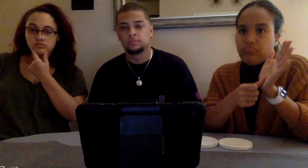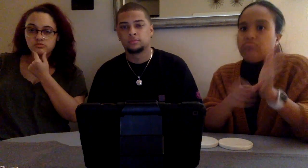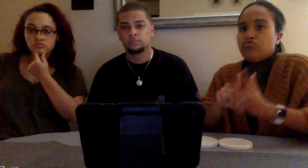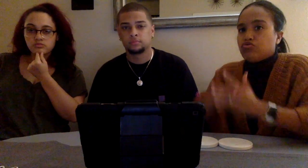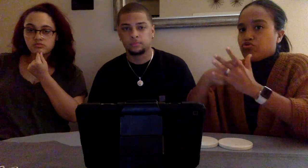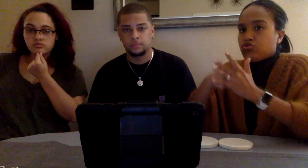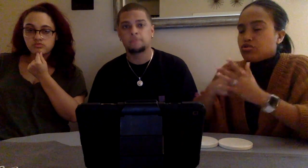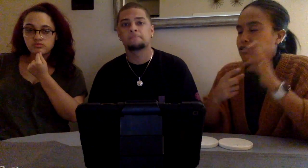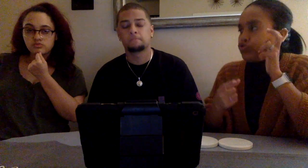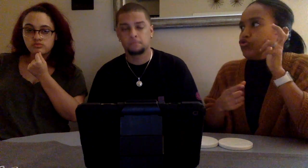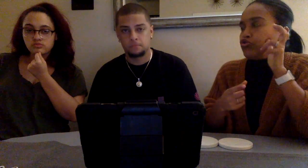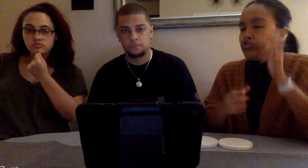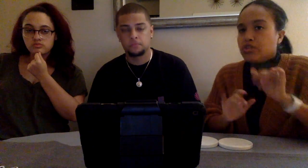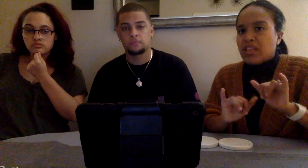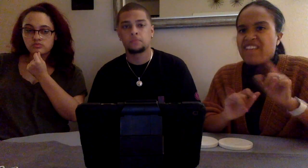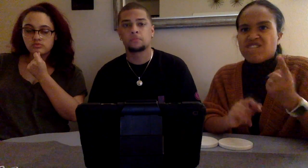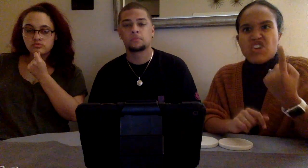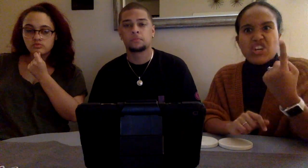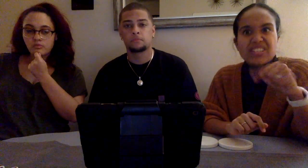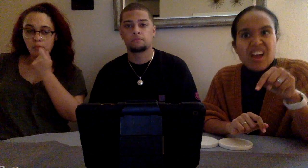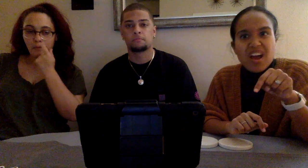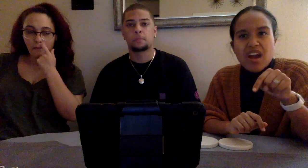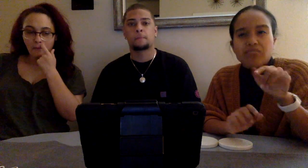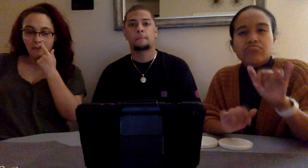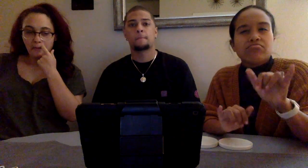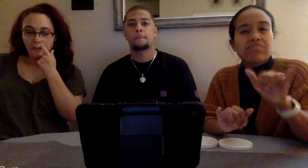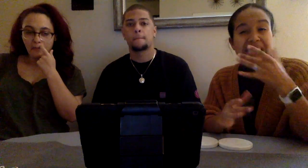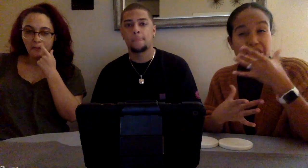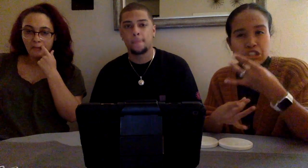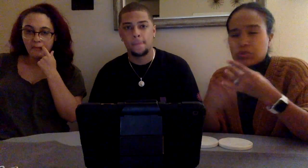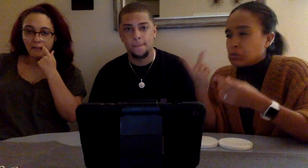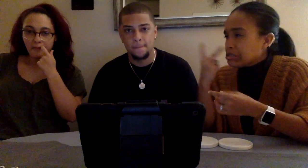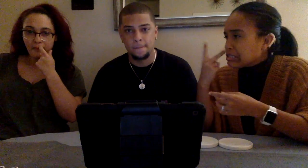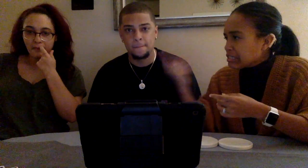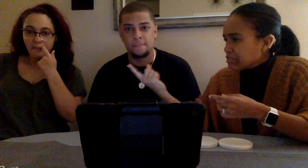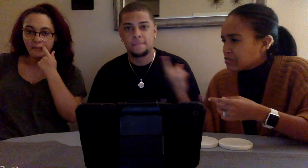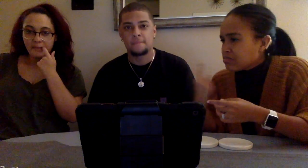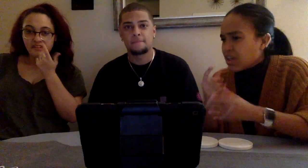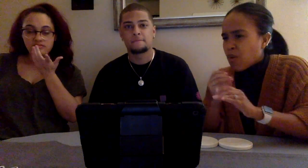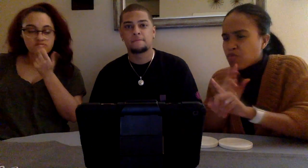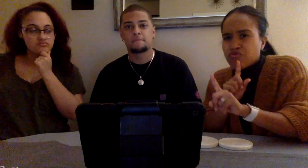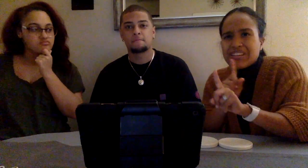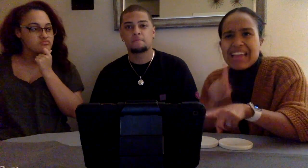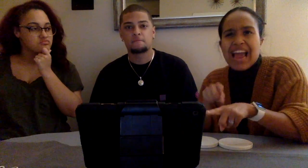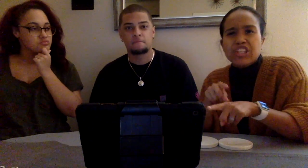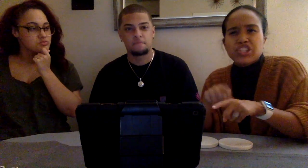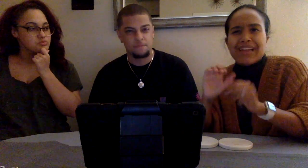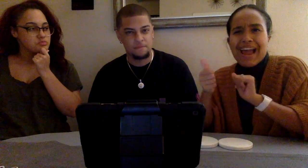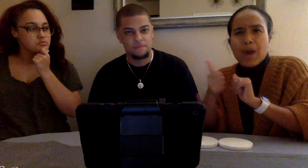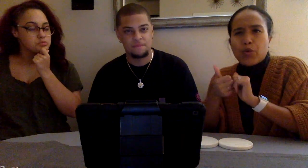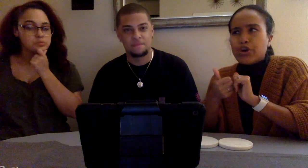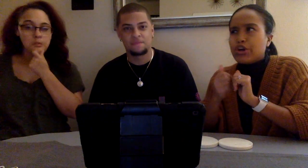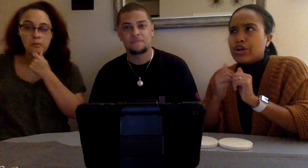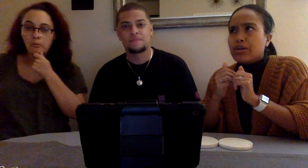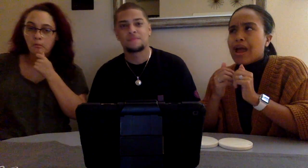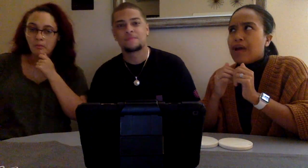That activates their hearing. Just their first time now! Very intriguing! Now, let's see our reactions to this; also,